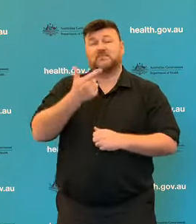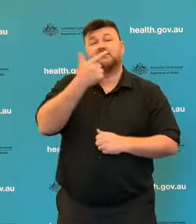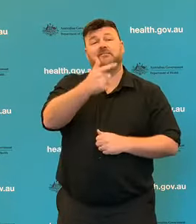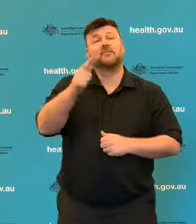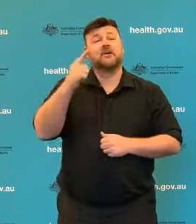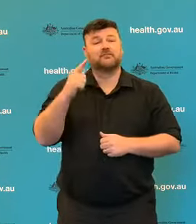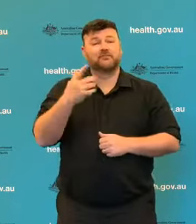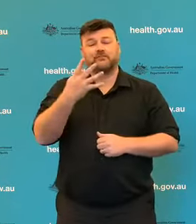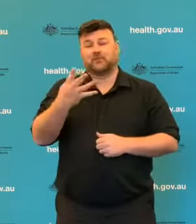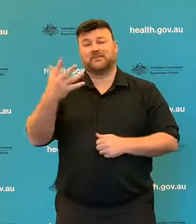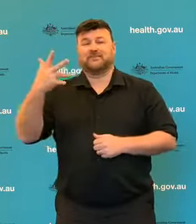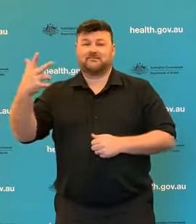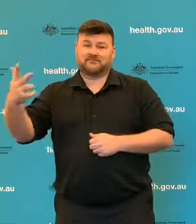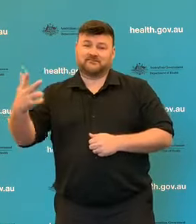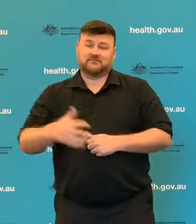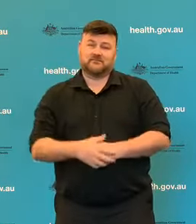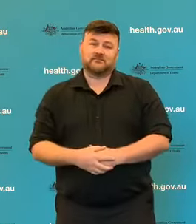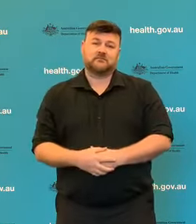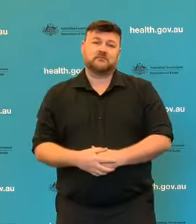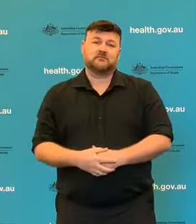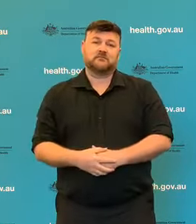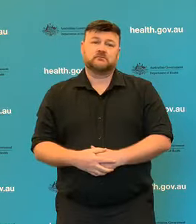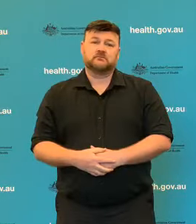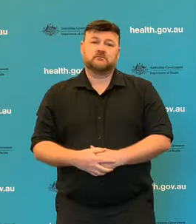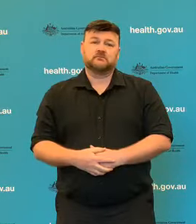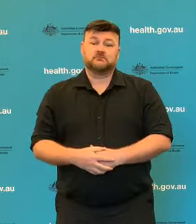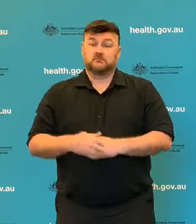The global figure of the number of reported deaths from COVID-19